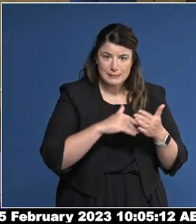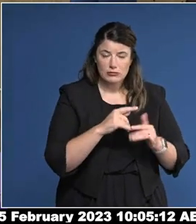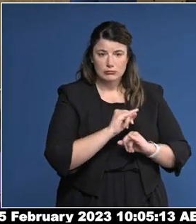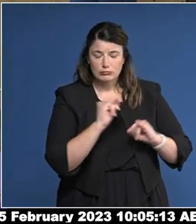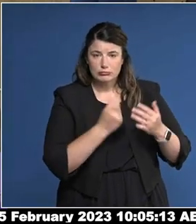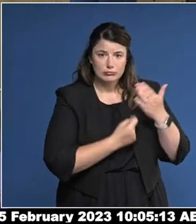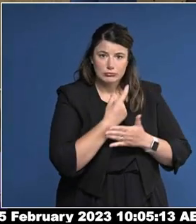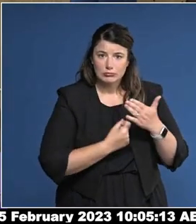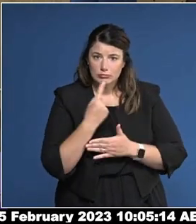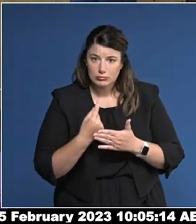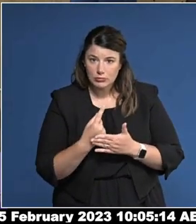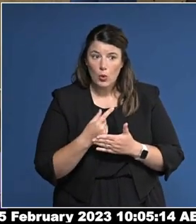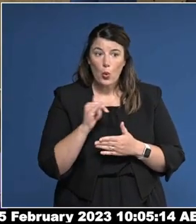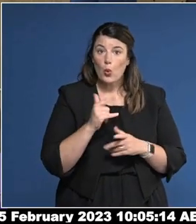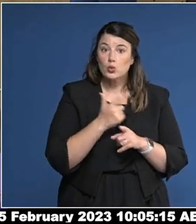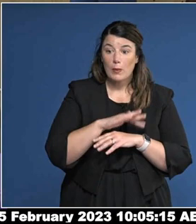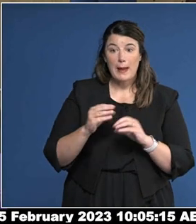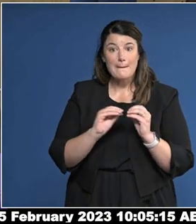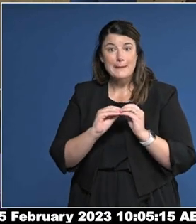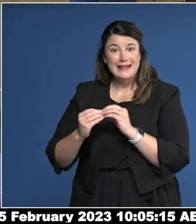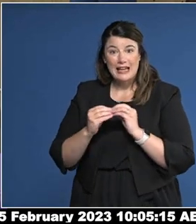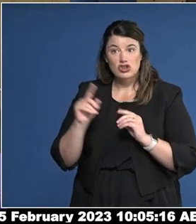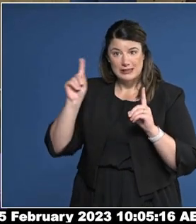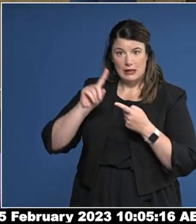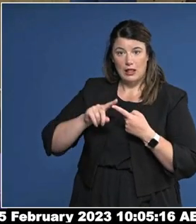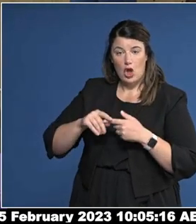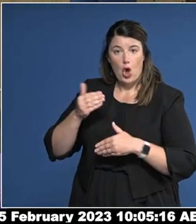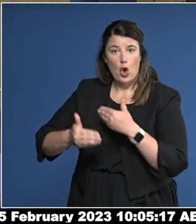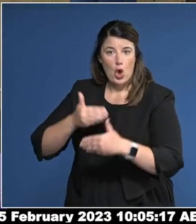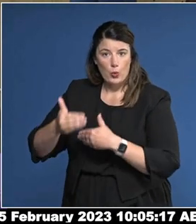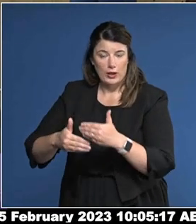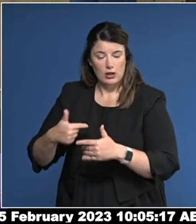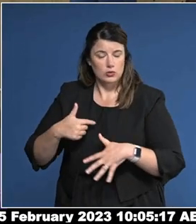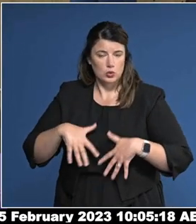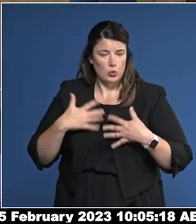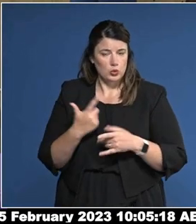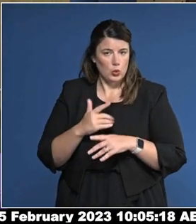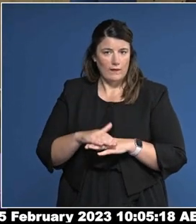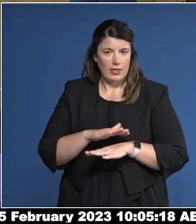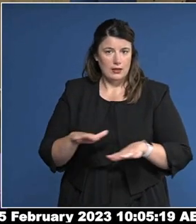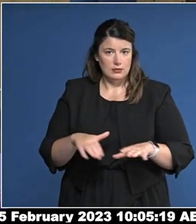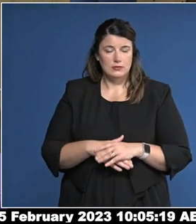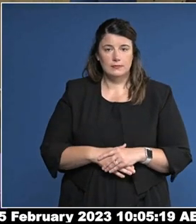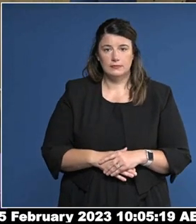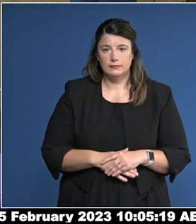the mediation. I also don't want to repeat the findings that Ms Eastman very carefully